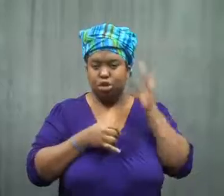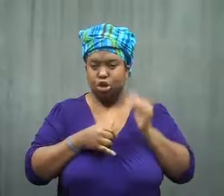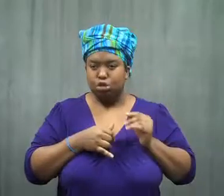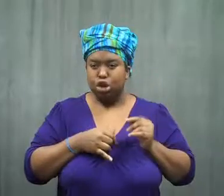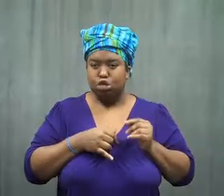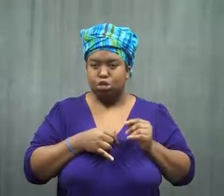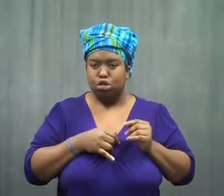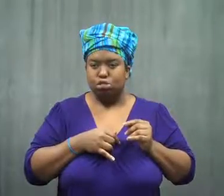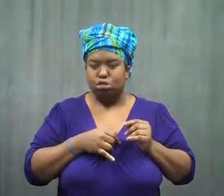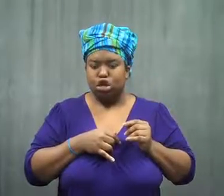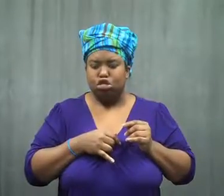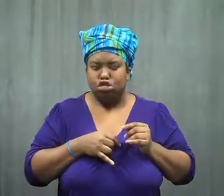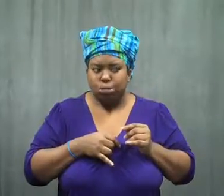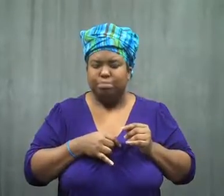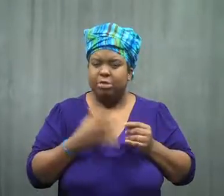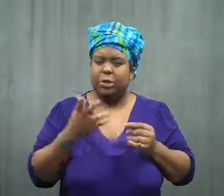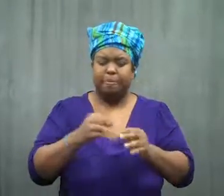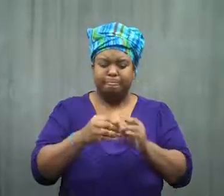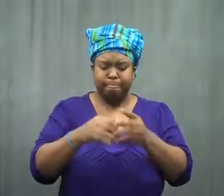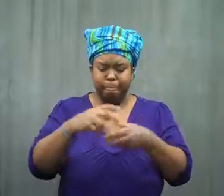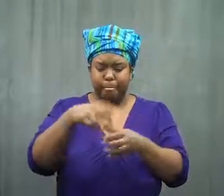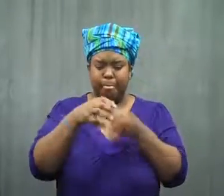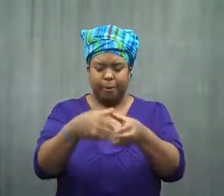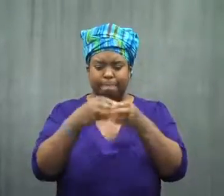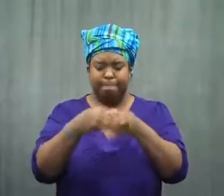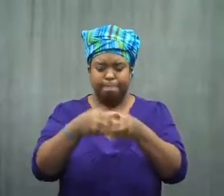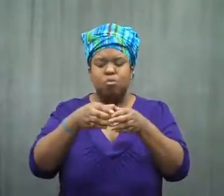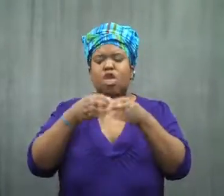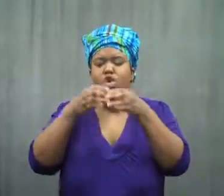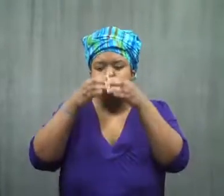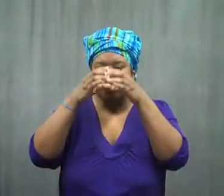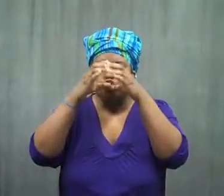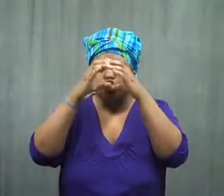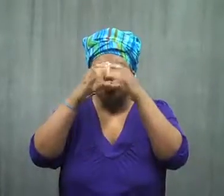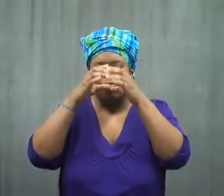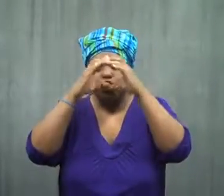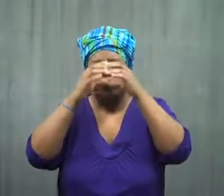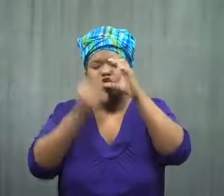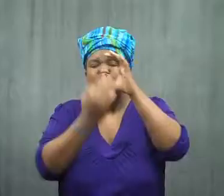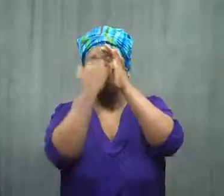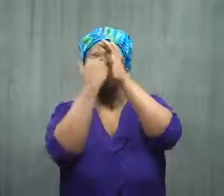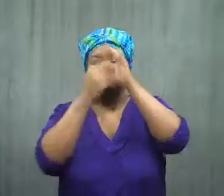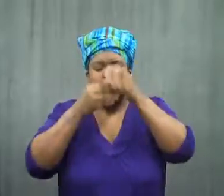I hit rock bottom, shook it, and tipped up the cup and the ice hit my face.